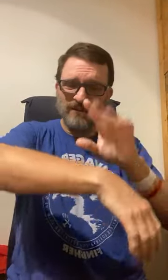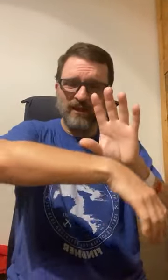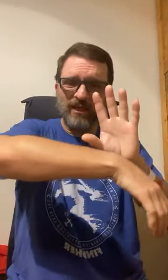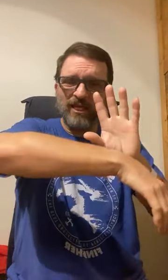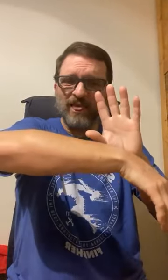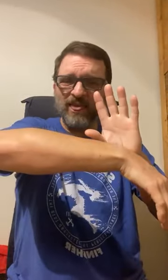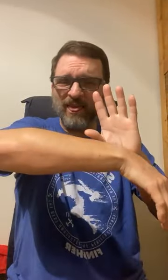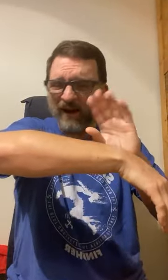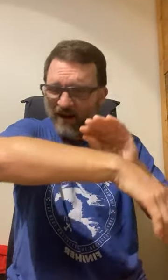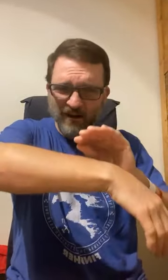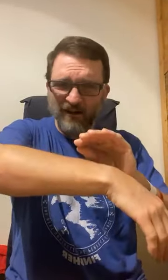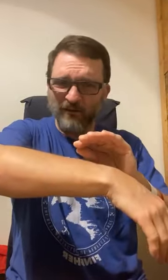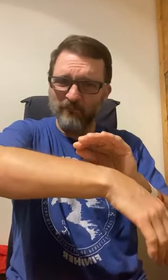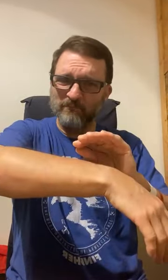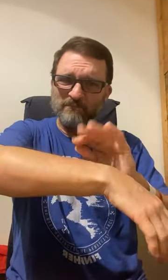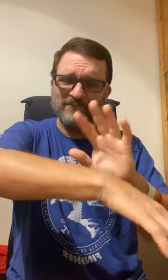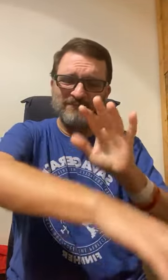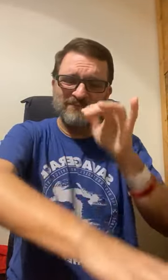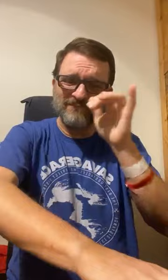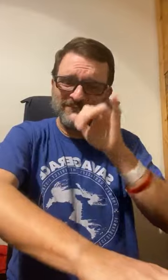2 days later the IV stopped working